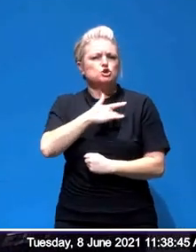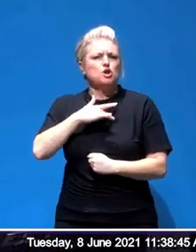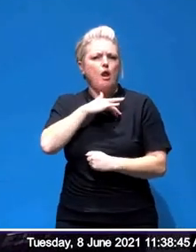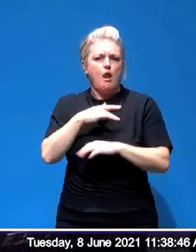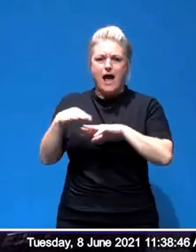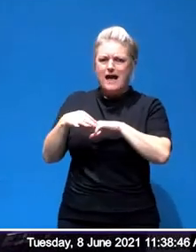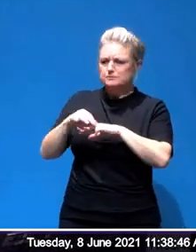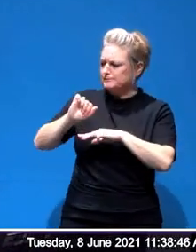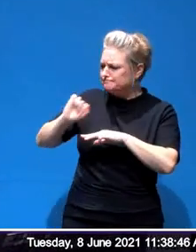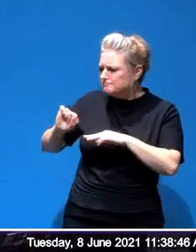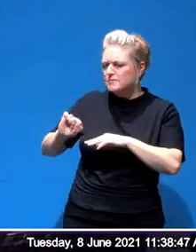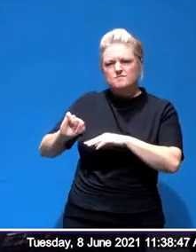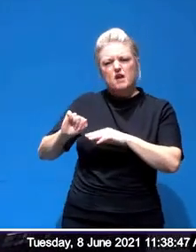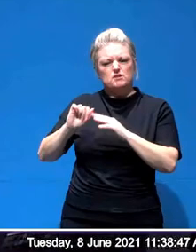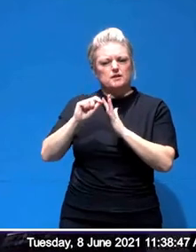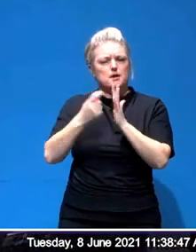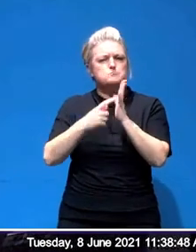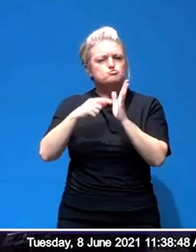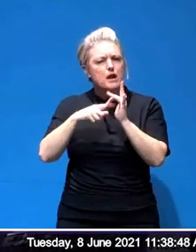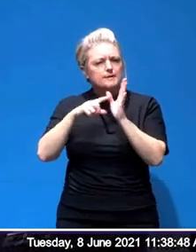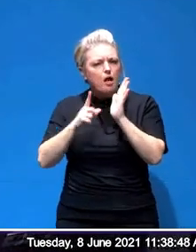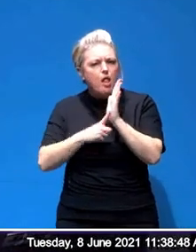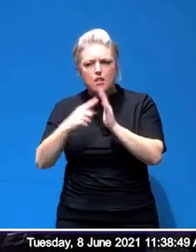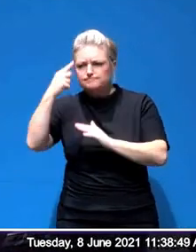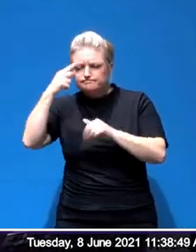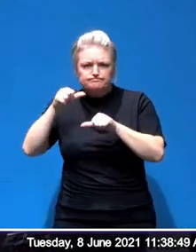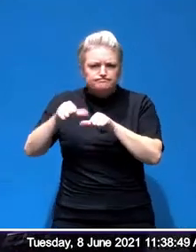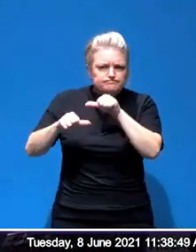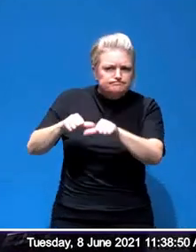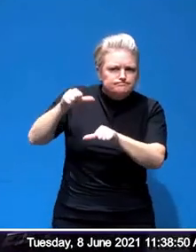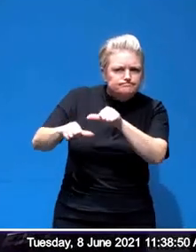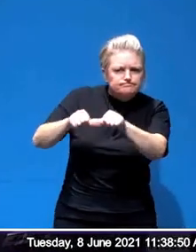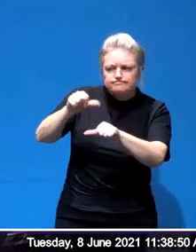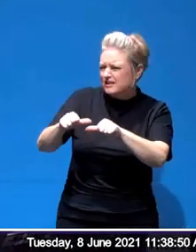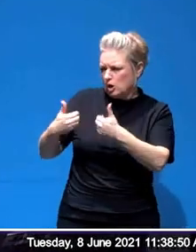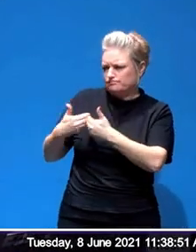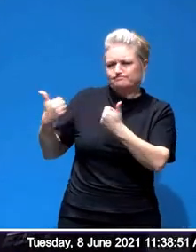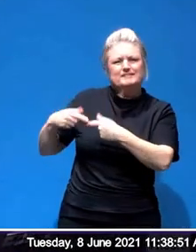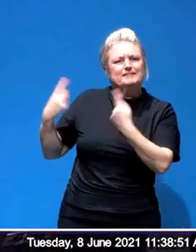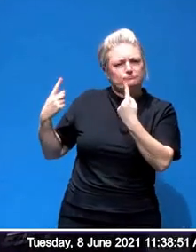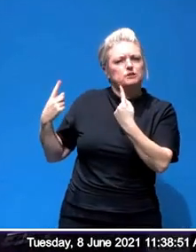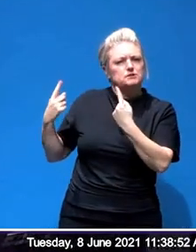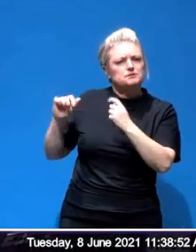it on a very practical level, and that --- we were going to have a second